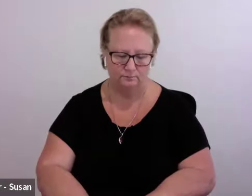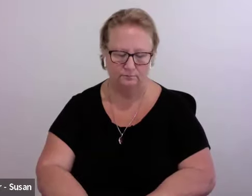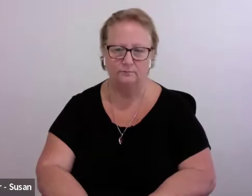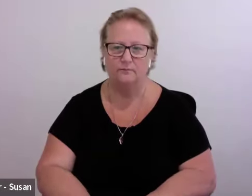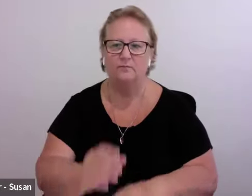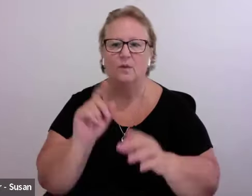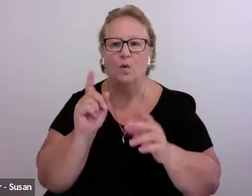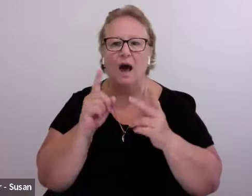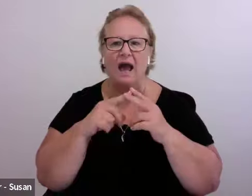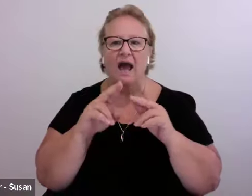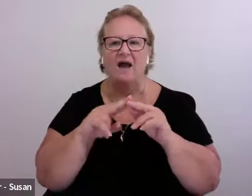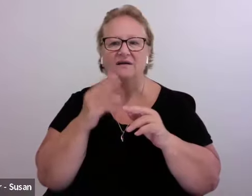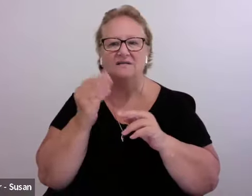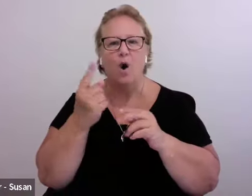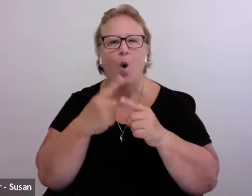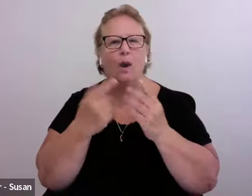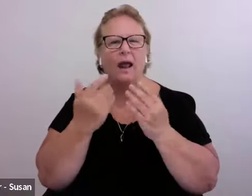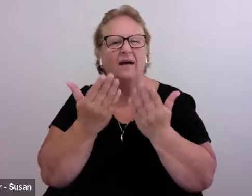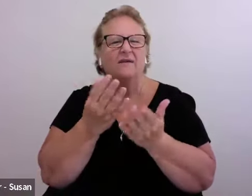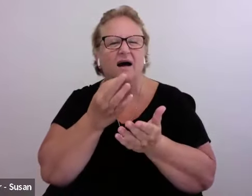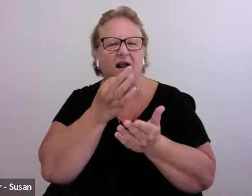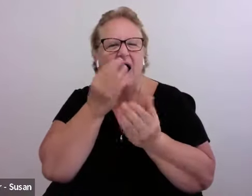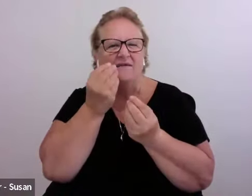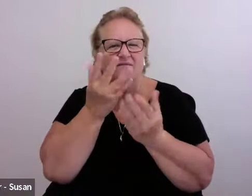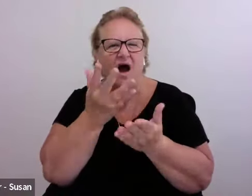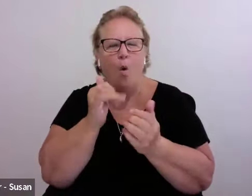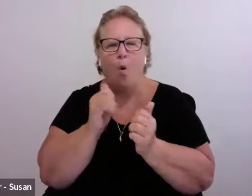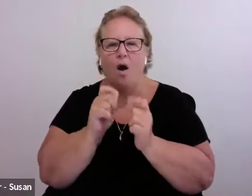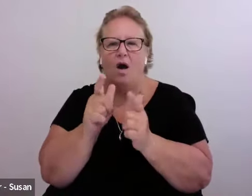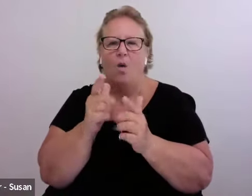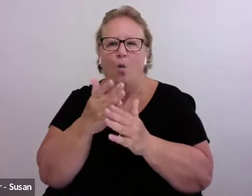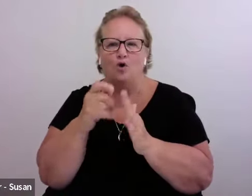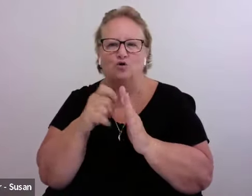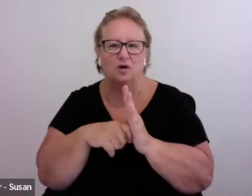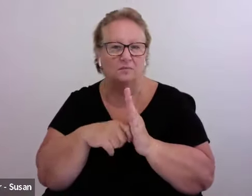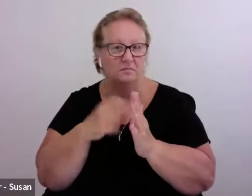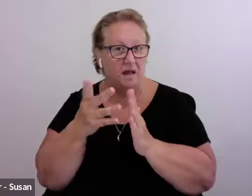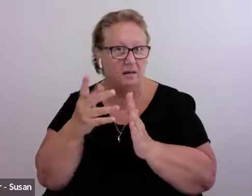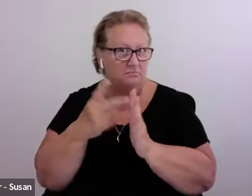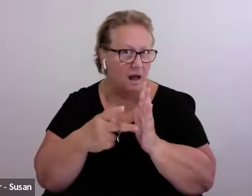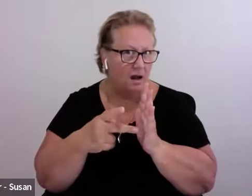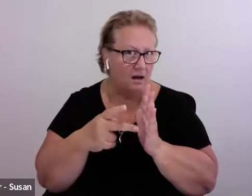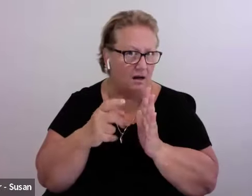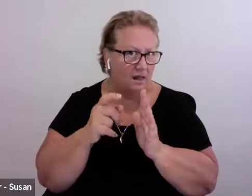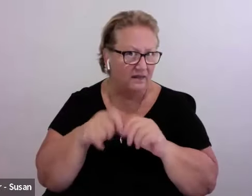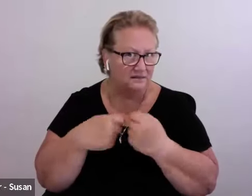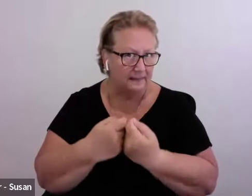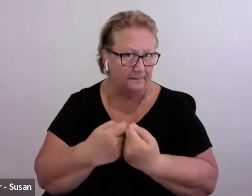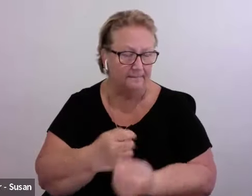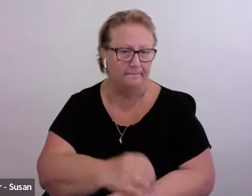and what research team members are. The next question I think we've covered , but what if someone only